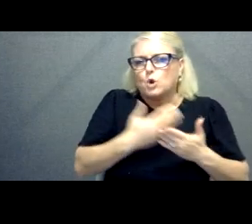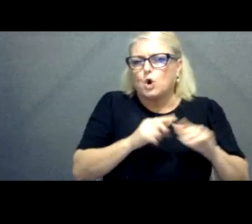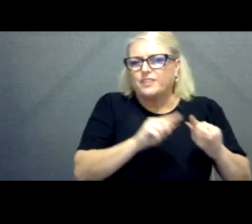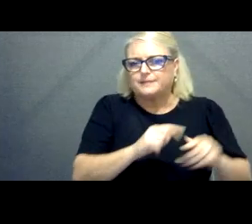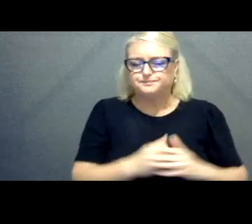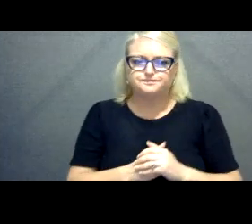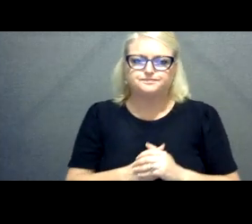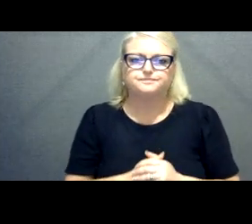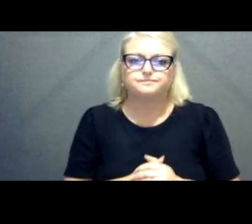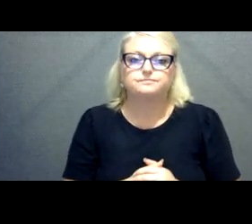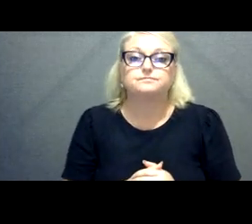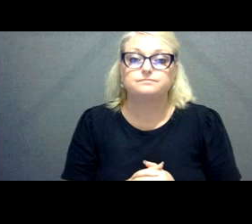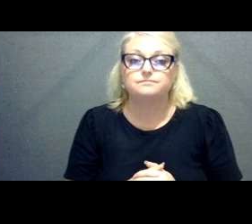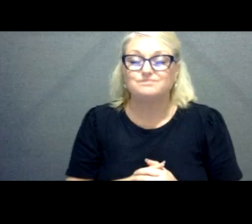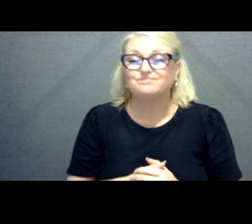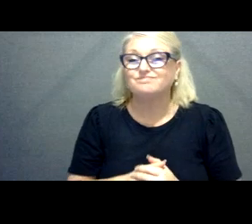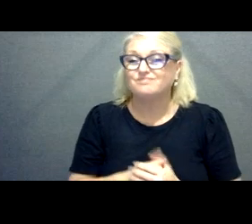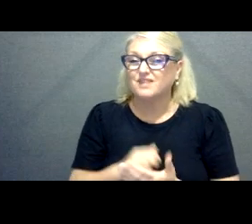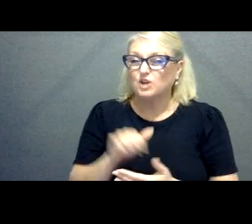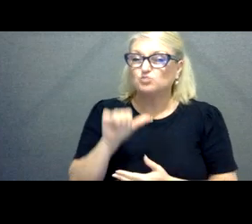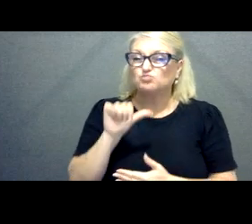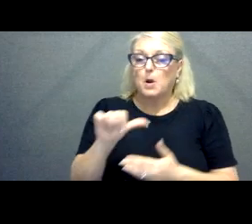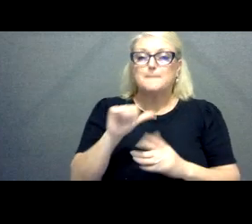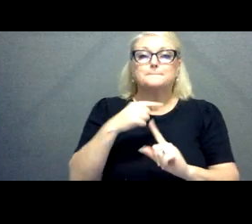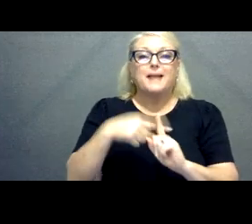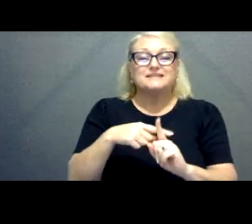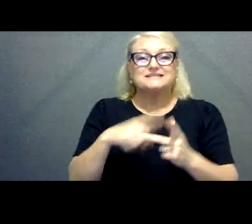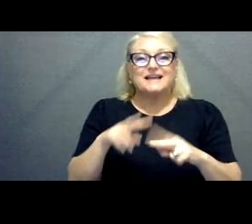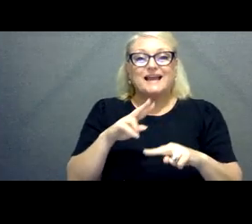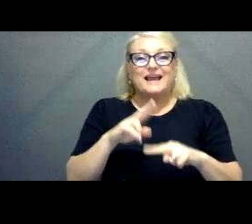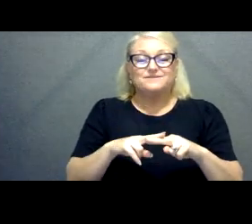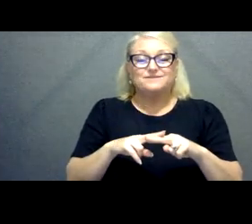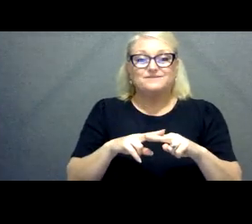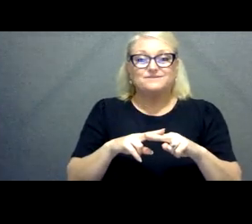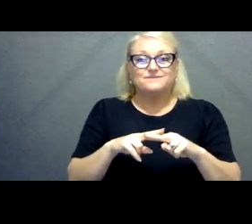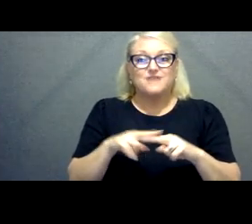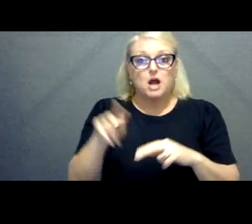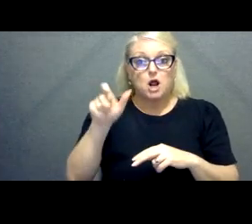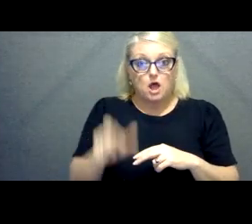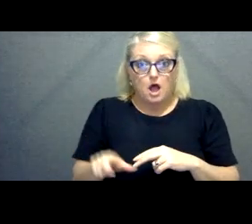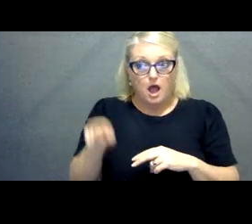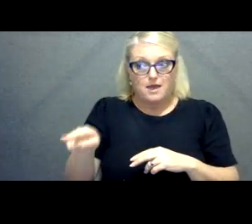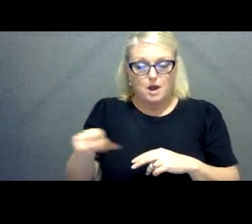a client who would like a bit more information about the review or need some assistance to go